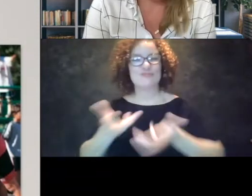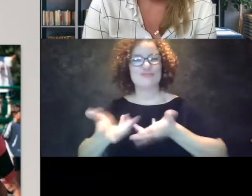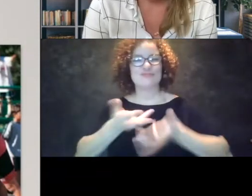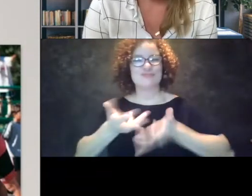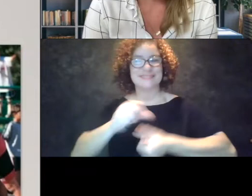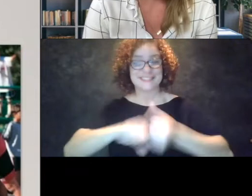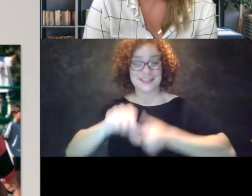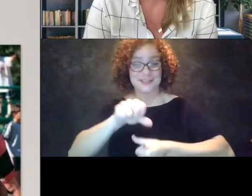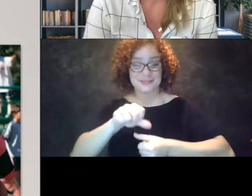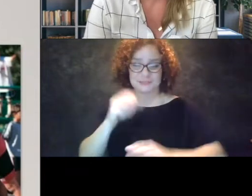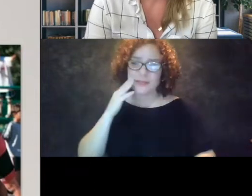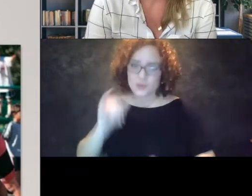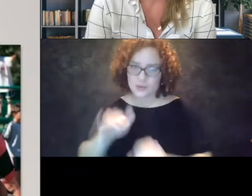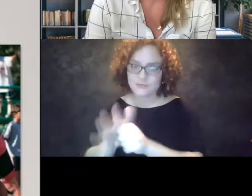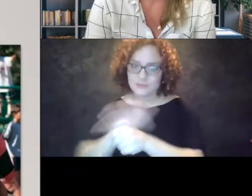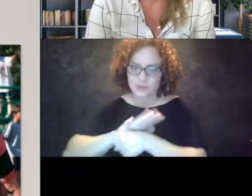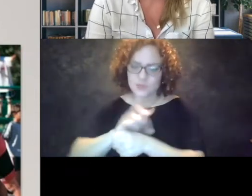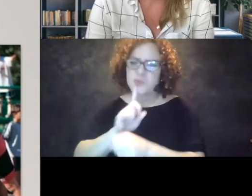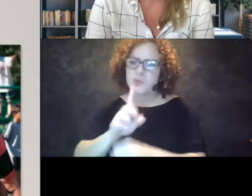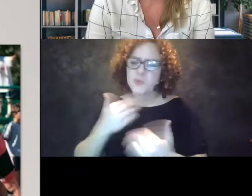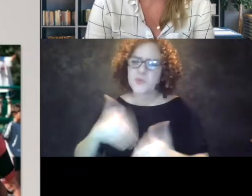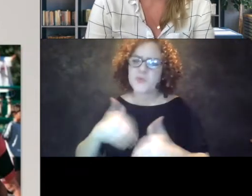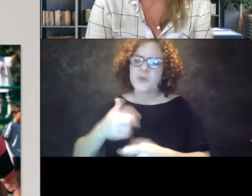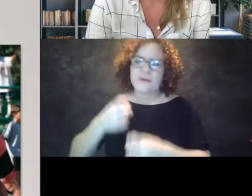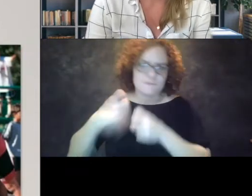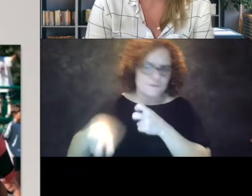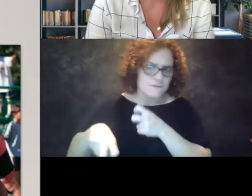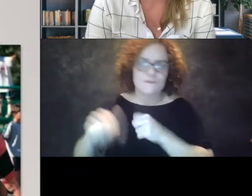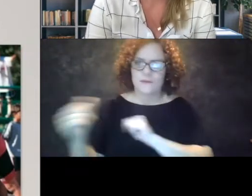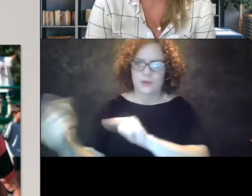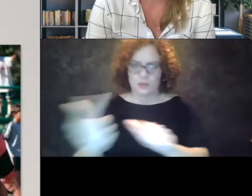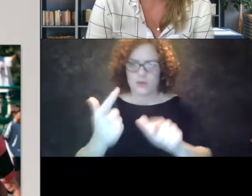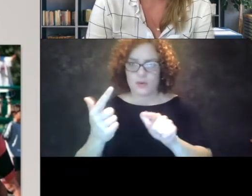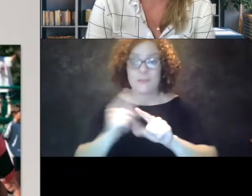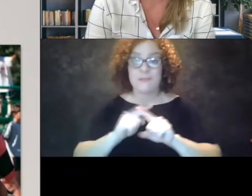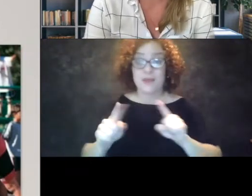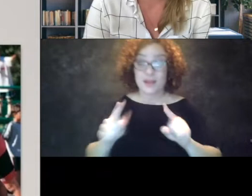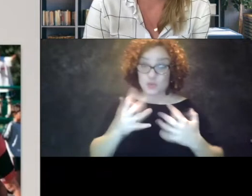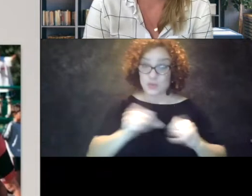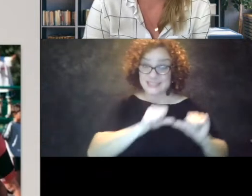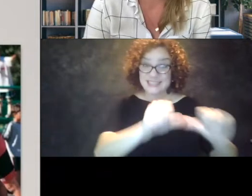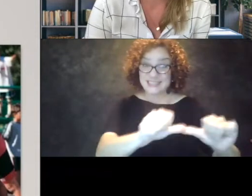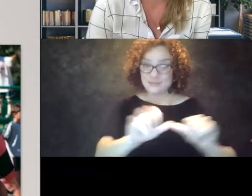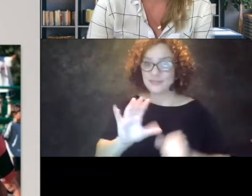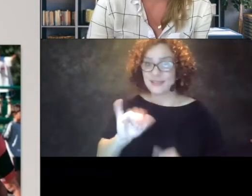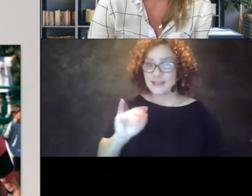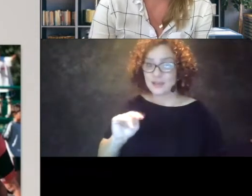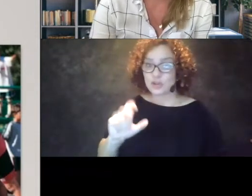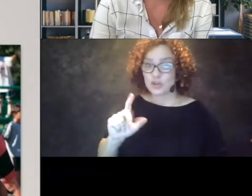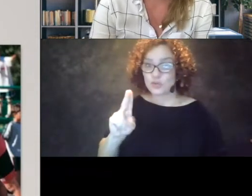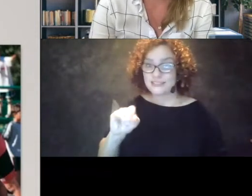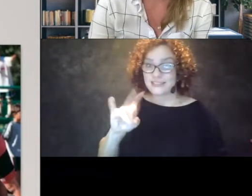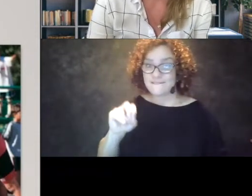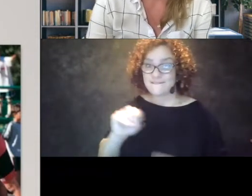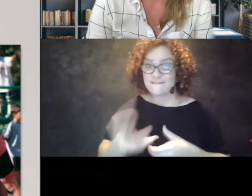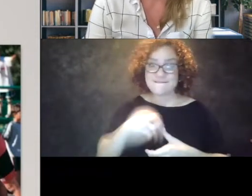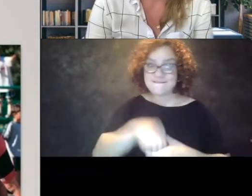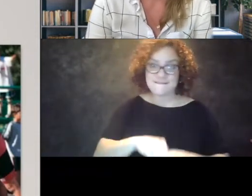hard on everybody. But to keep inclusive practices going and peer relationships strong, it took